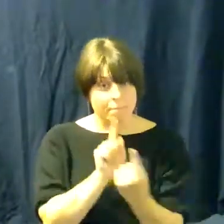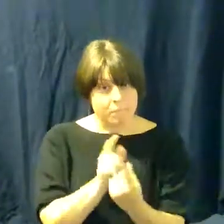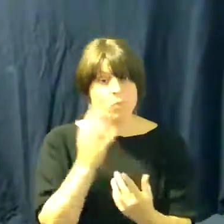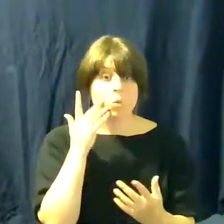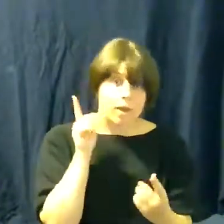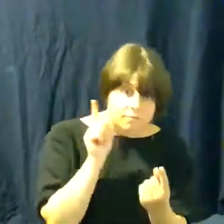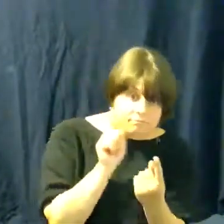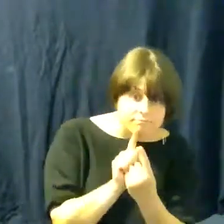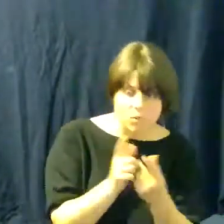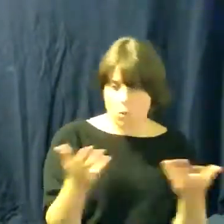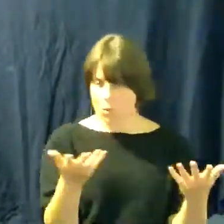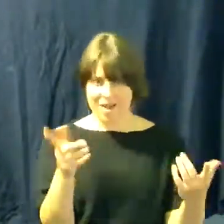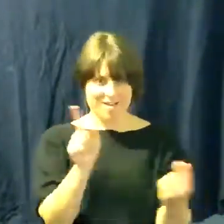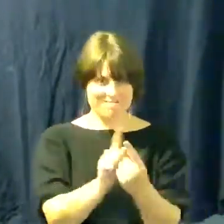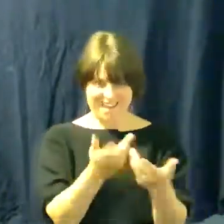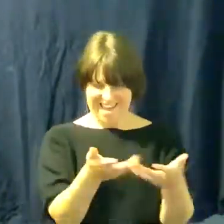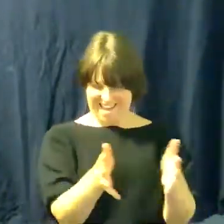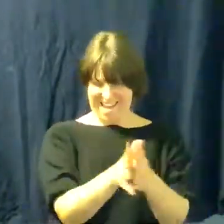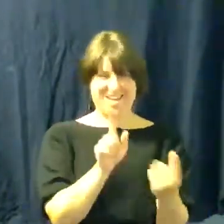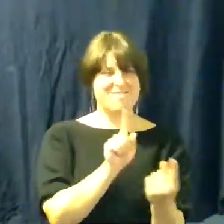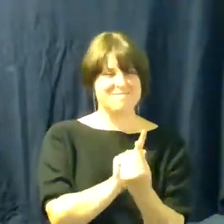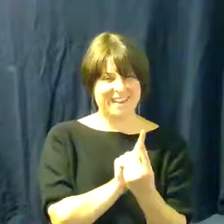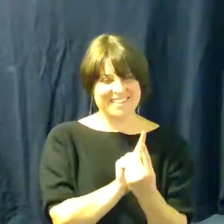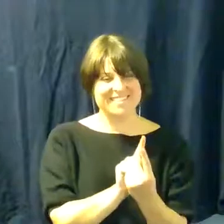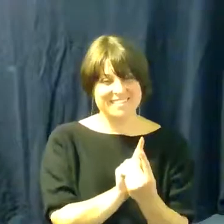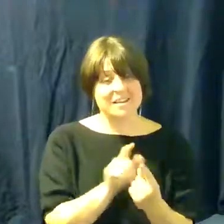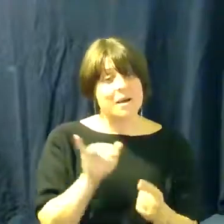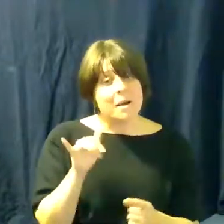your mentor that talks about confidentiality, how often you will